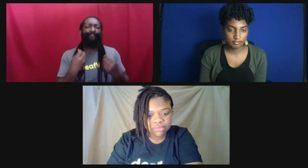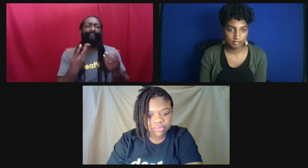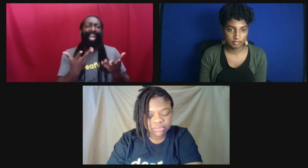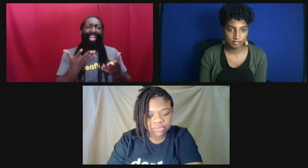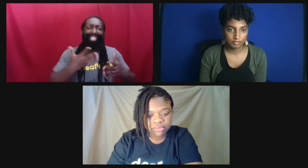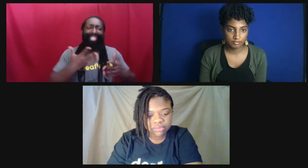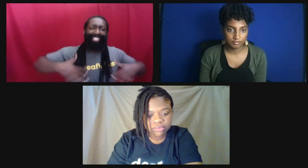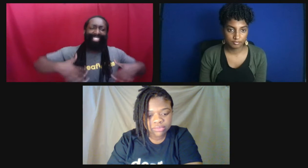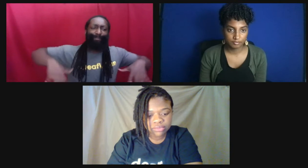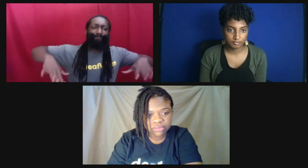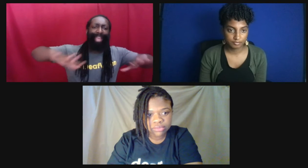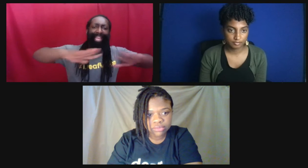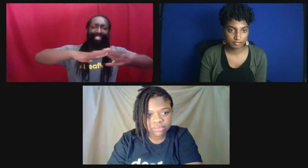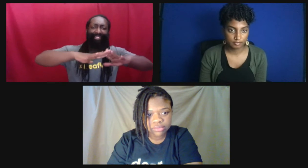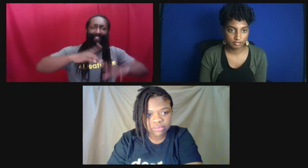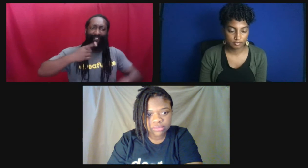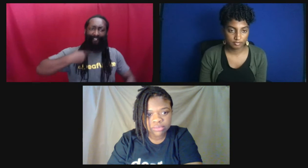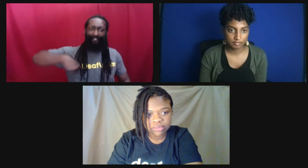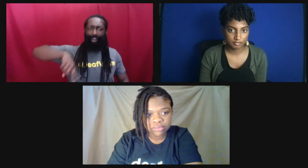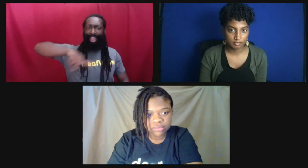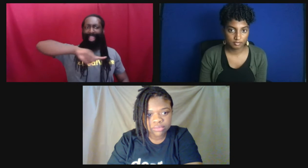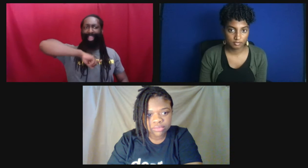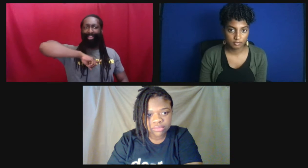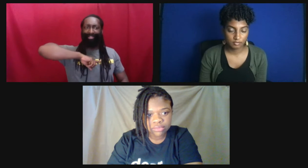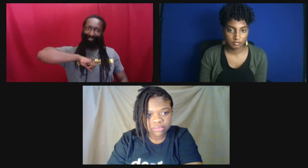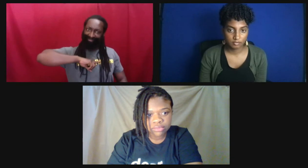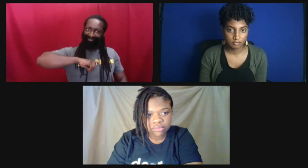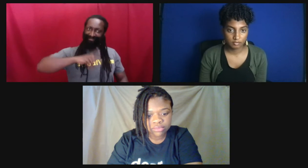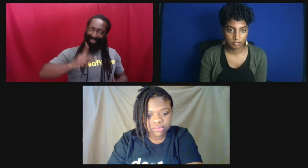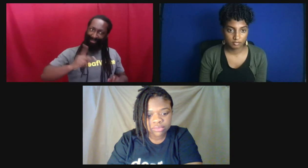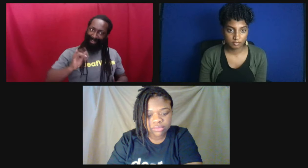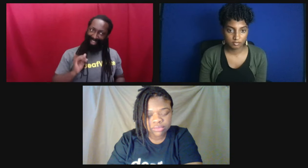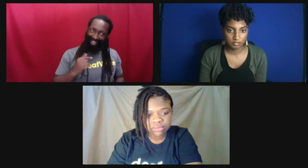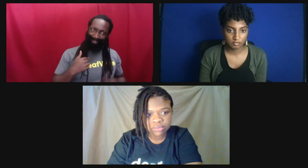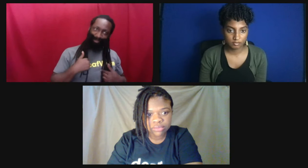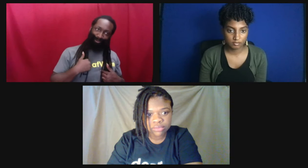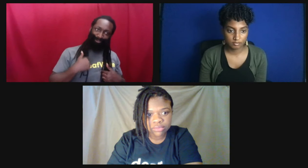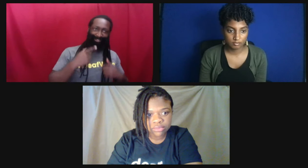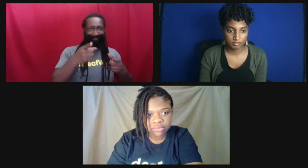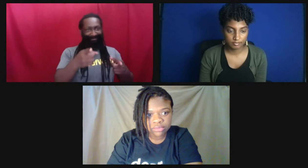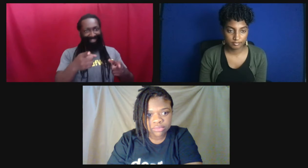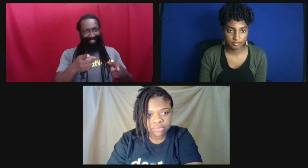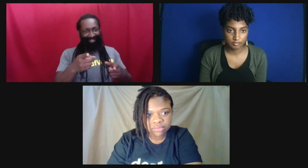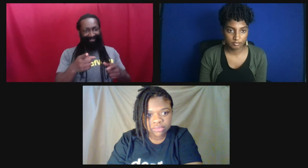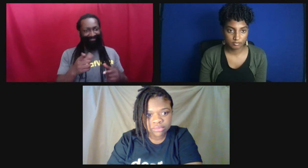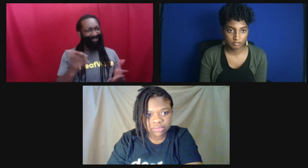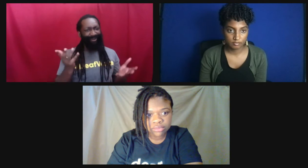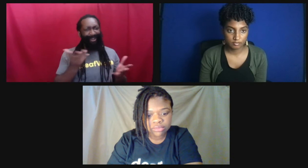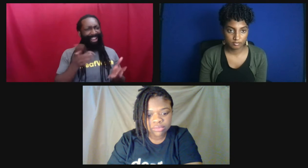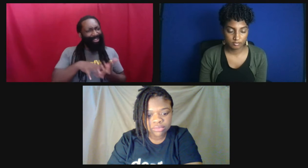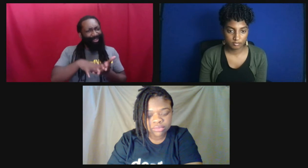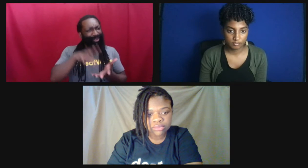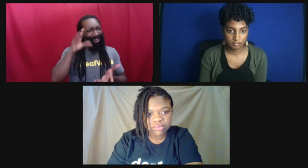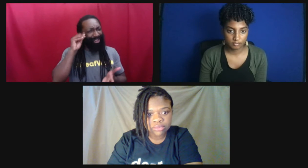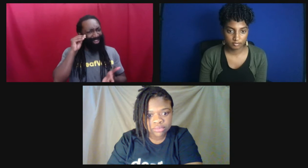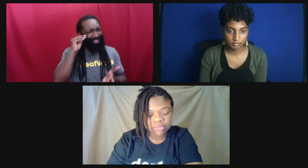What did you learn when you know, providing the space for people like you, people like me?